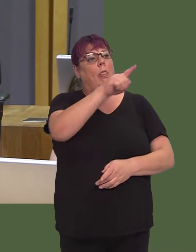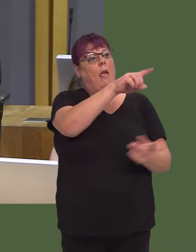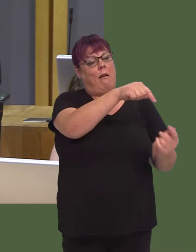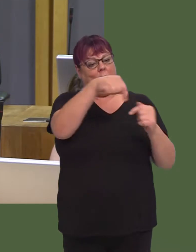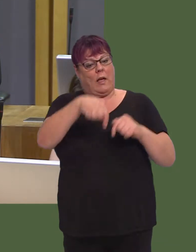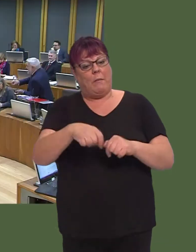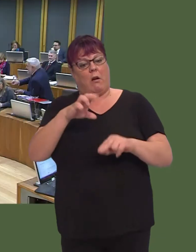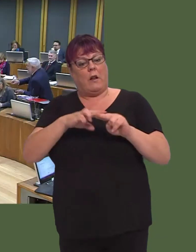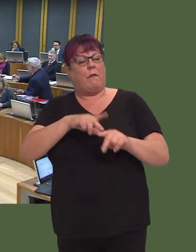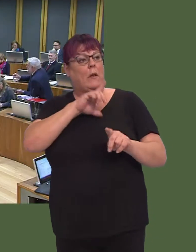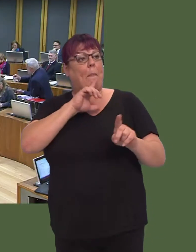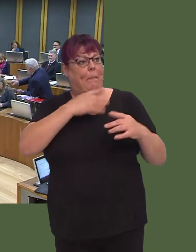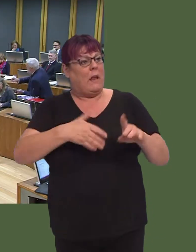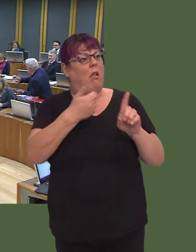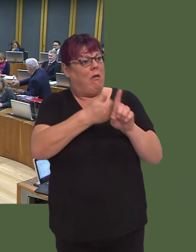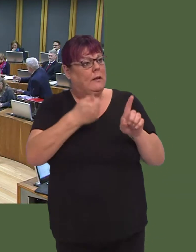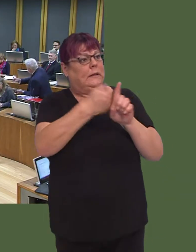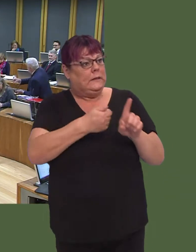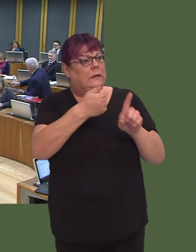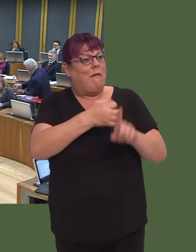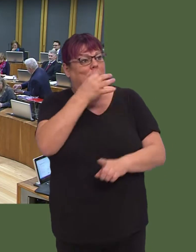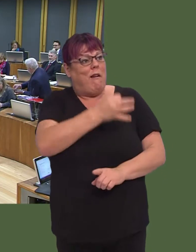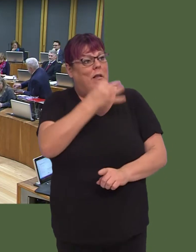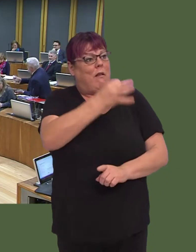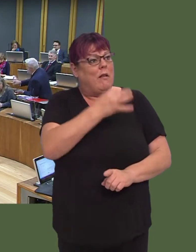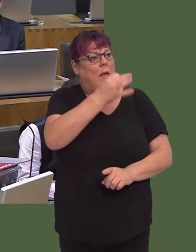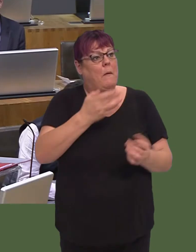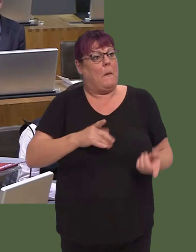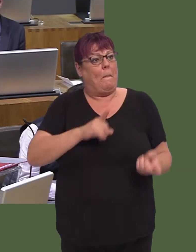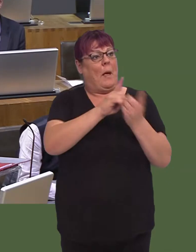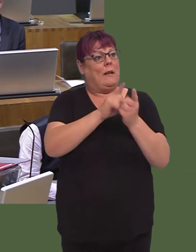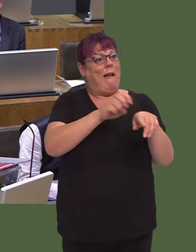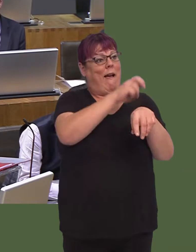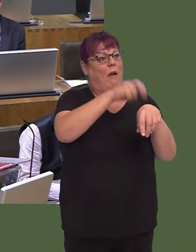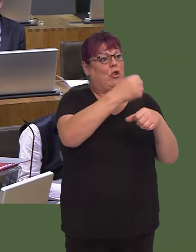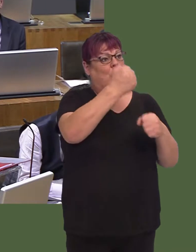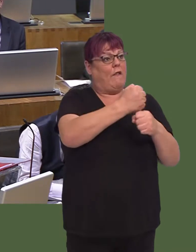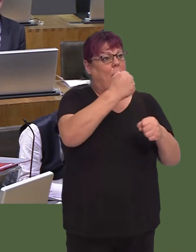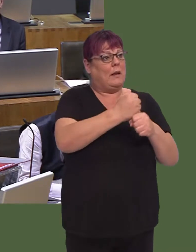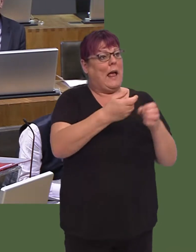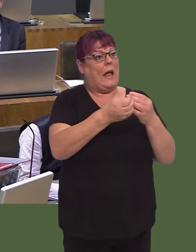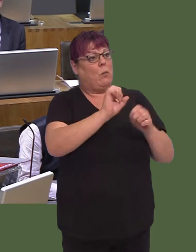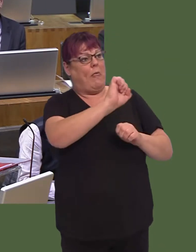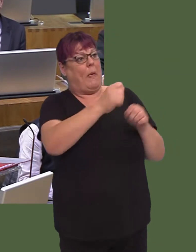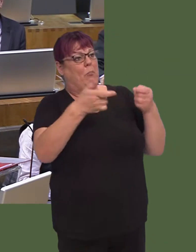The consulate is coming to Cardiff because I kept on pushing for it. I've raised it in every single meeting I've had with Irish Government officials, with